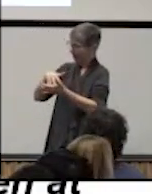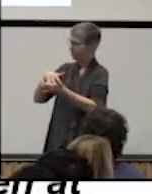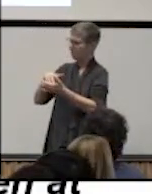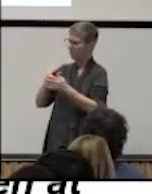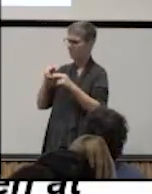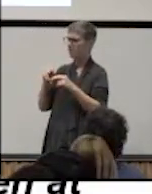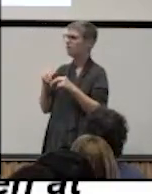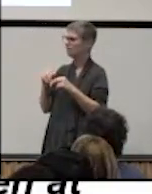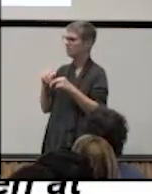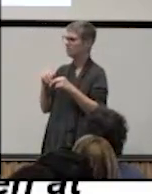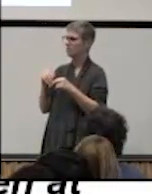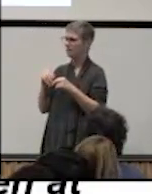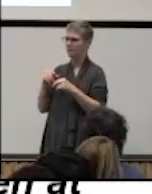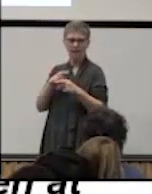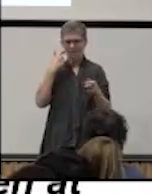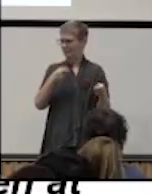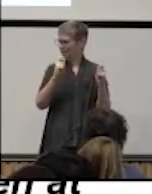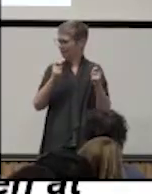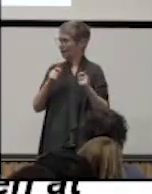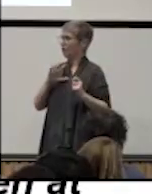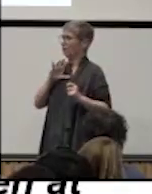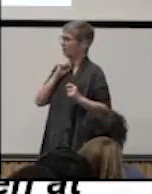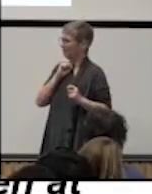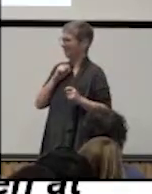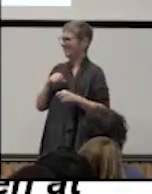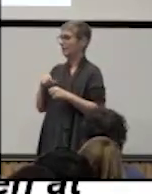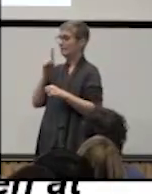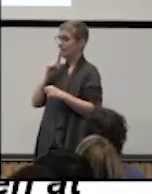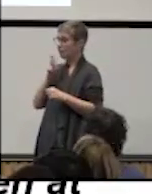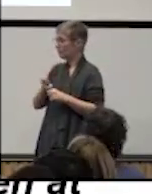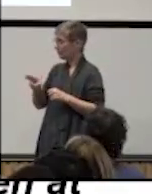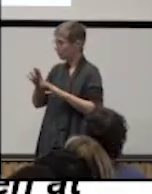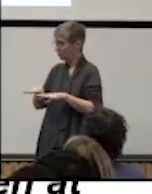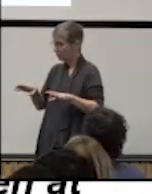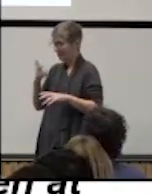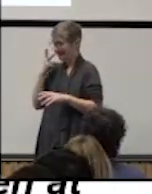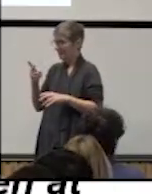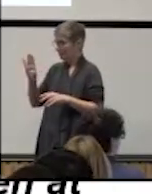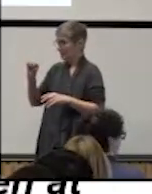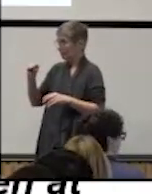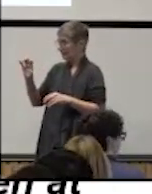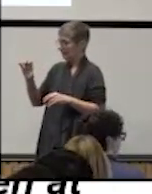at deaf and hard of hearing children who are seen at Boston Medical Center between 2018